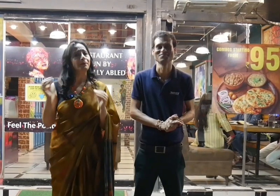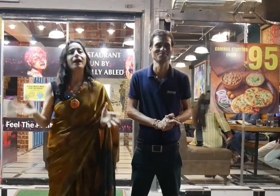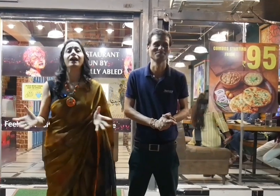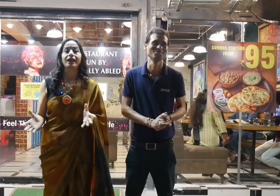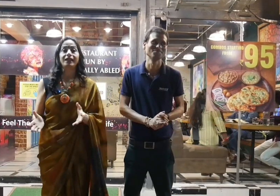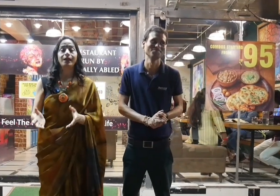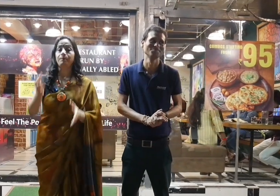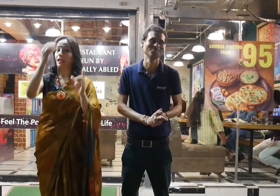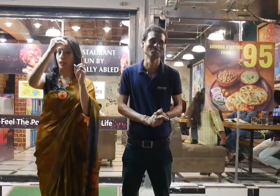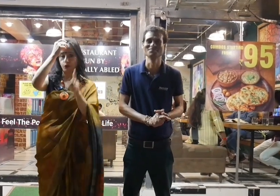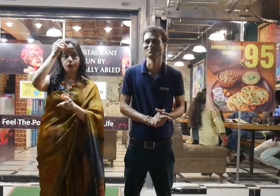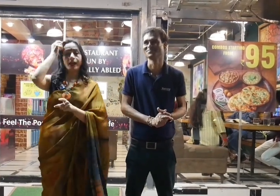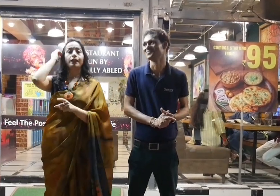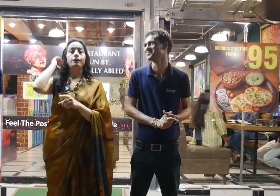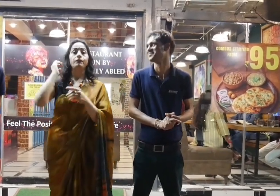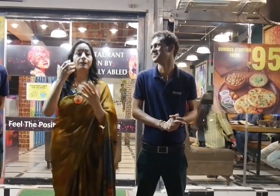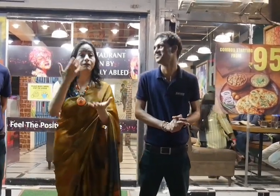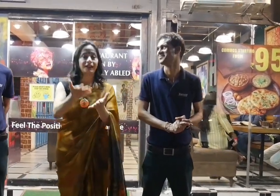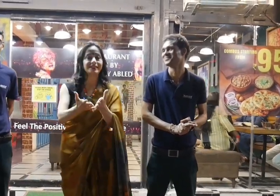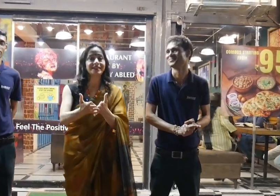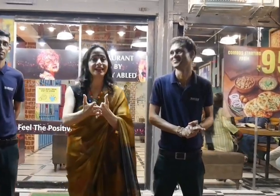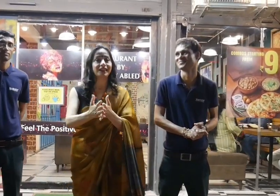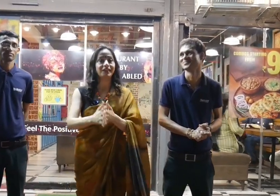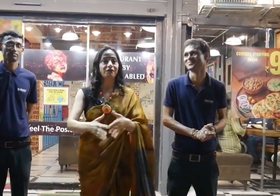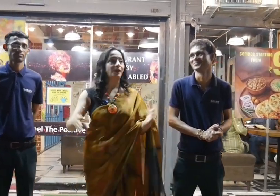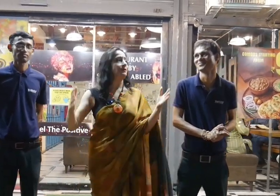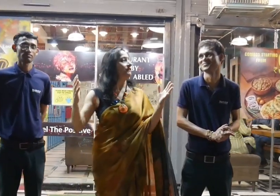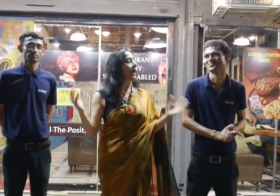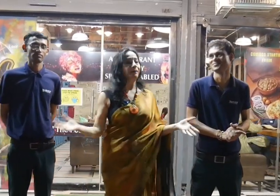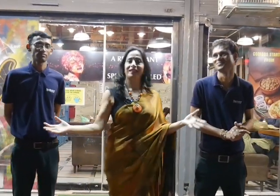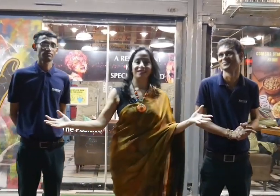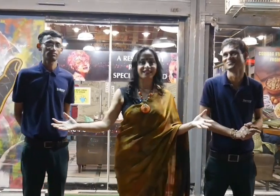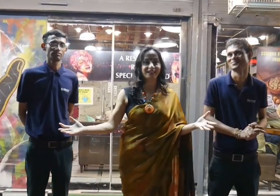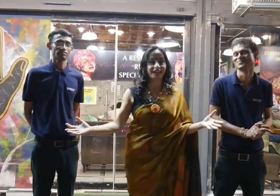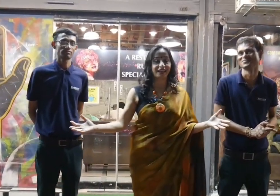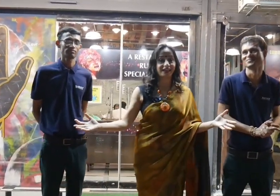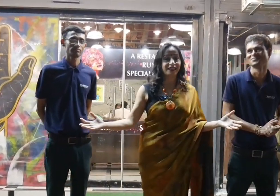Come here again and again, come yourself first, then come with your friends and then with your family